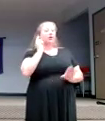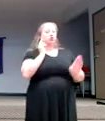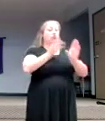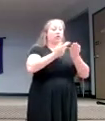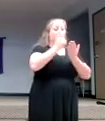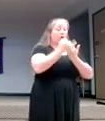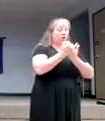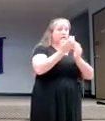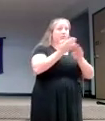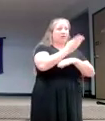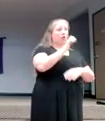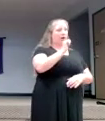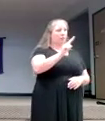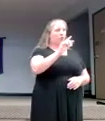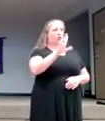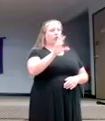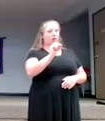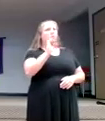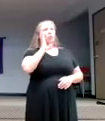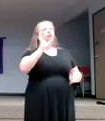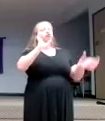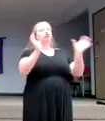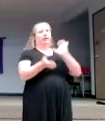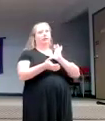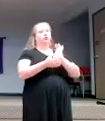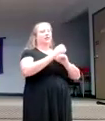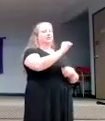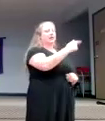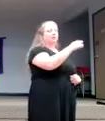be converted from septic to sewer. Next slide.